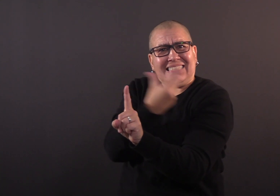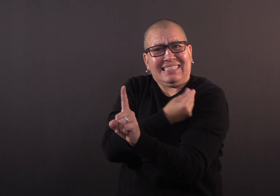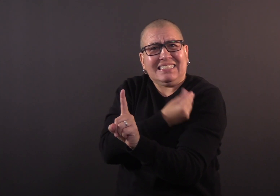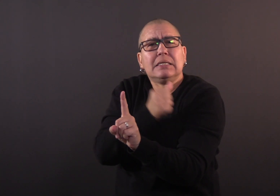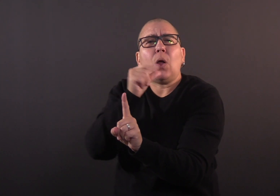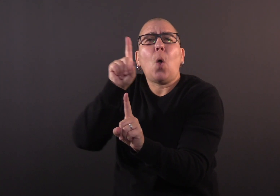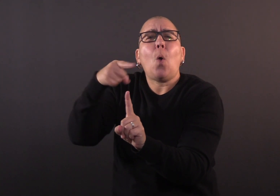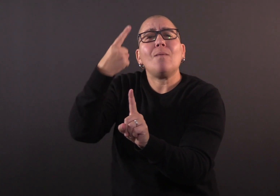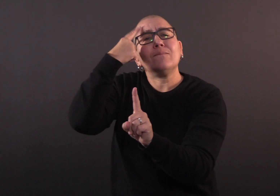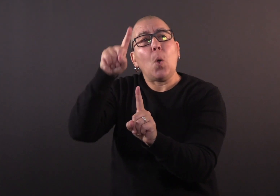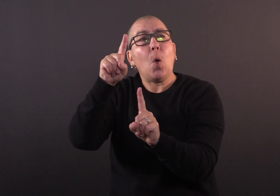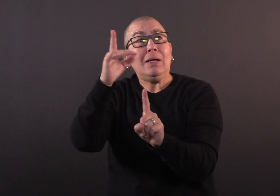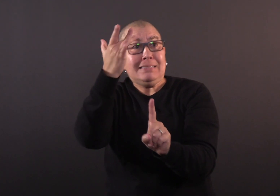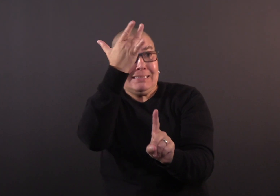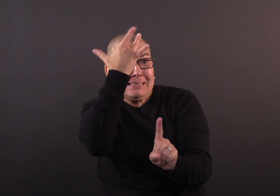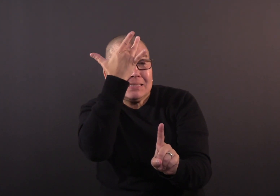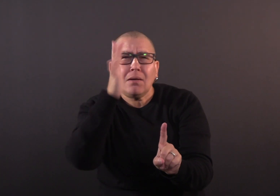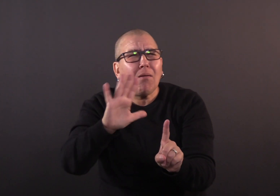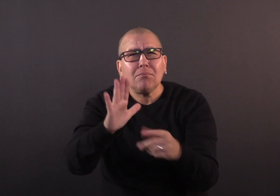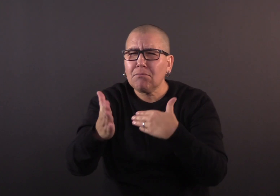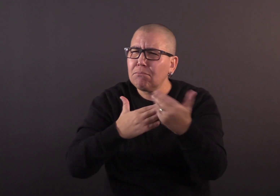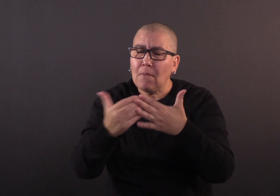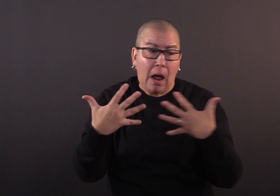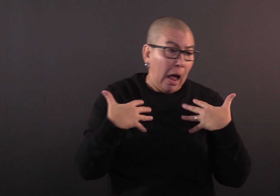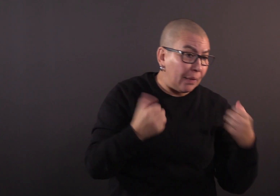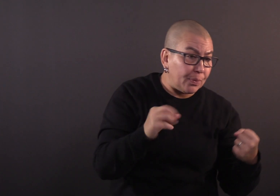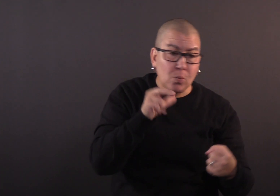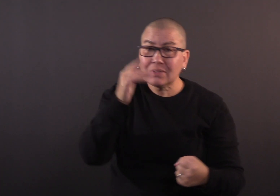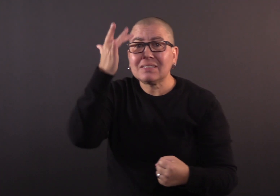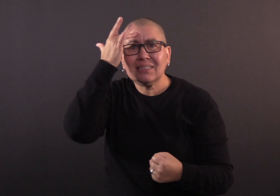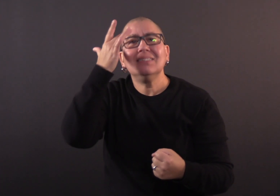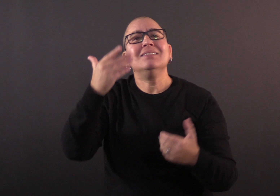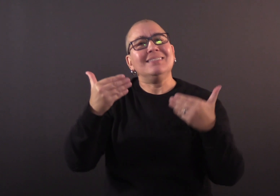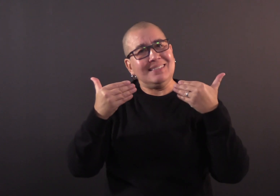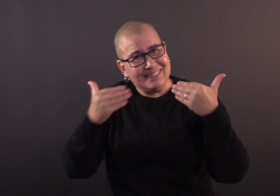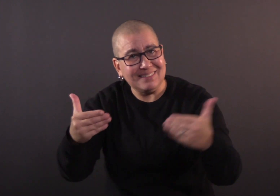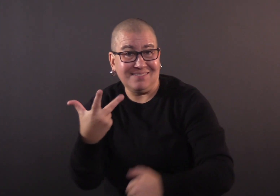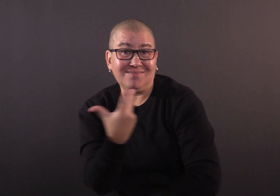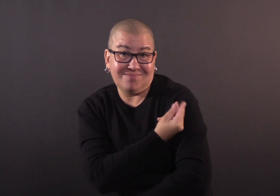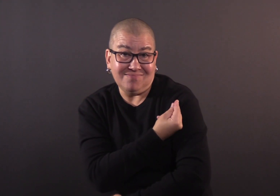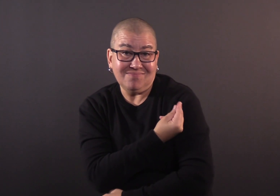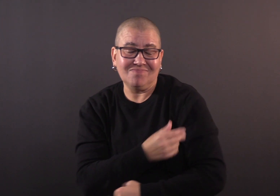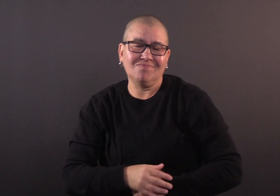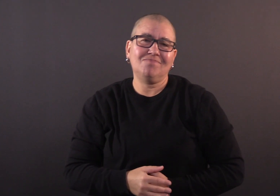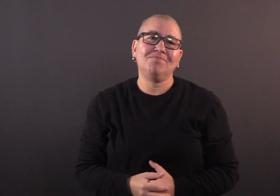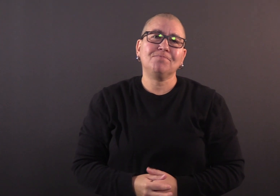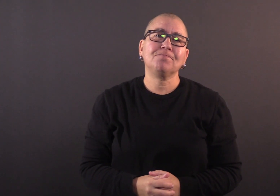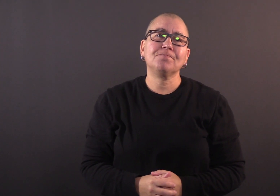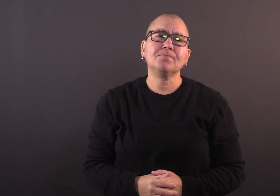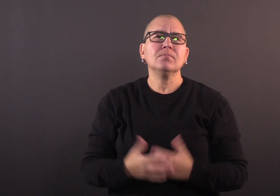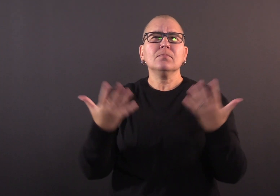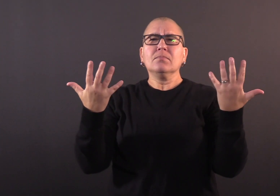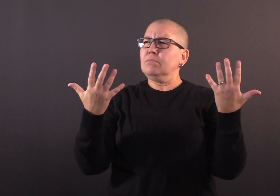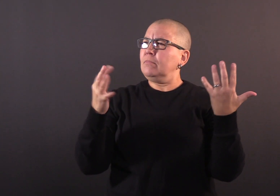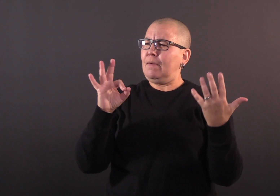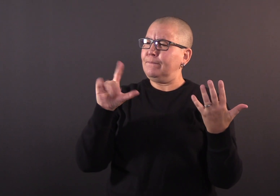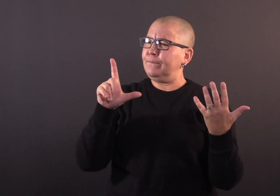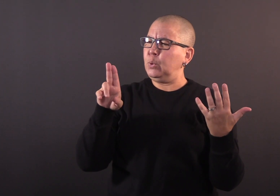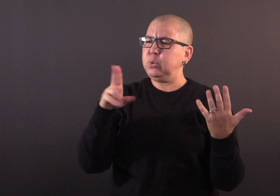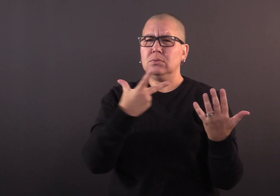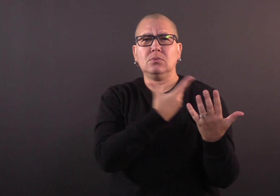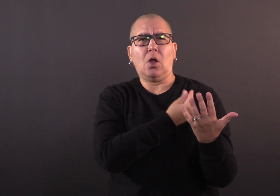Fewer Americans got a flu vaccine last year than before the coronavirus pandemic –- a